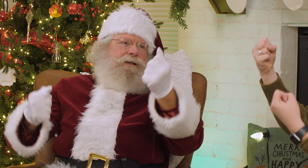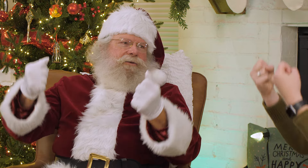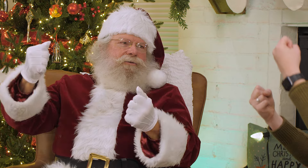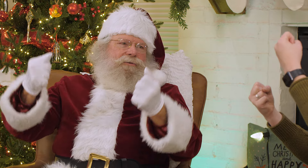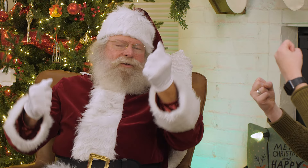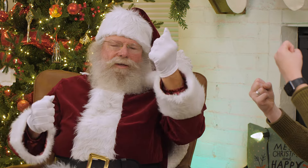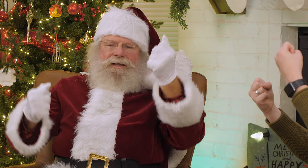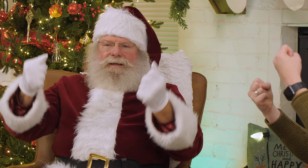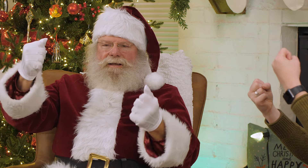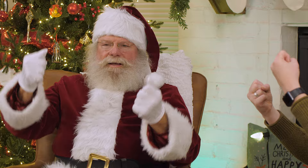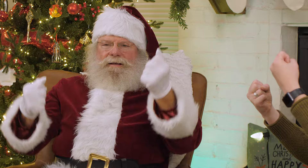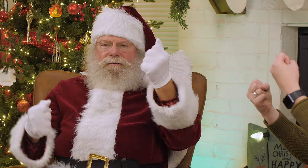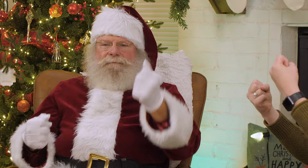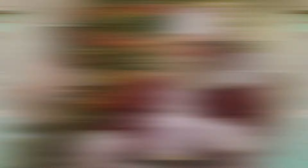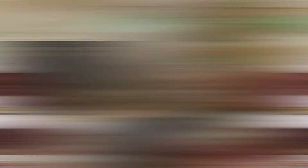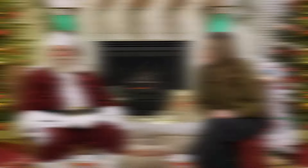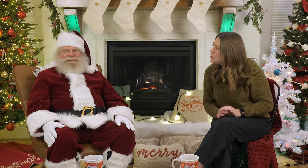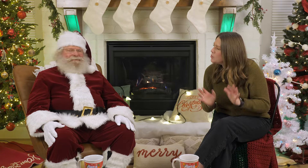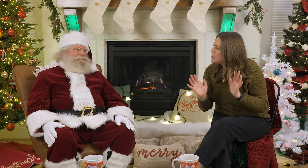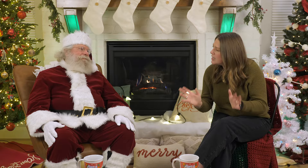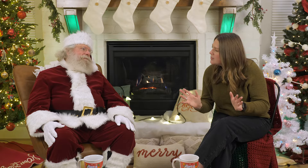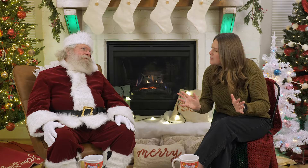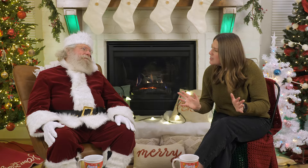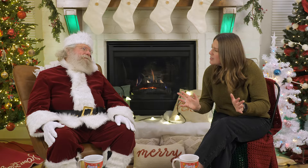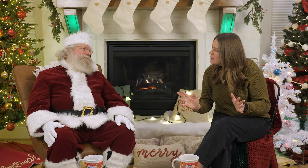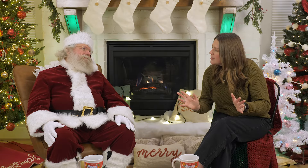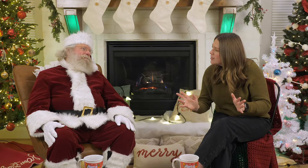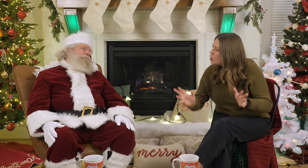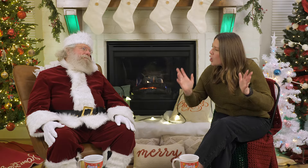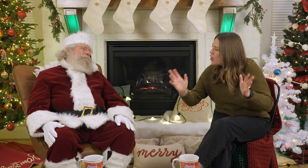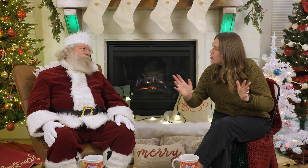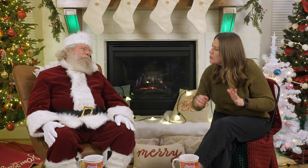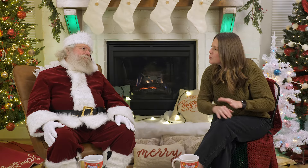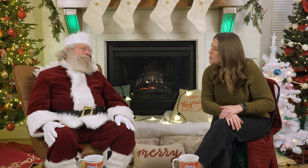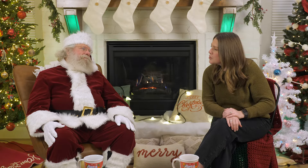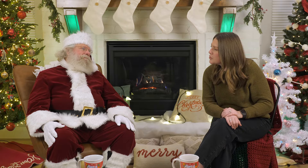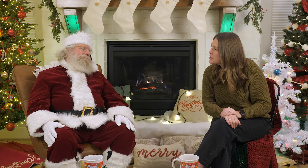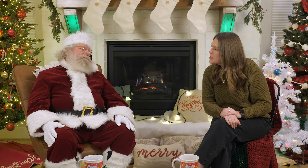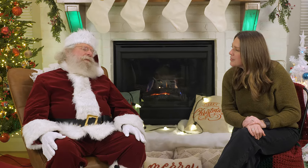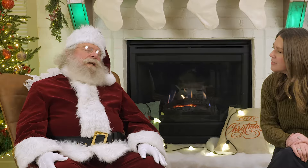Very good. Yeah, Do you gift cars to adults?